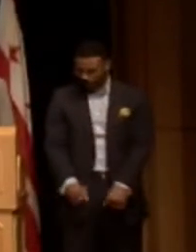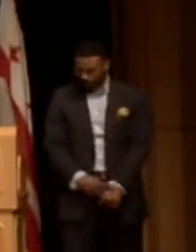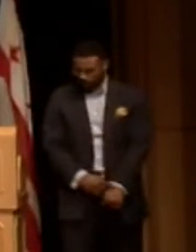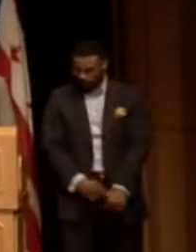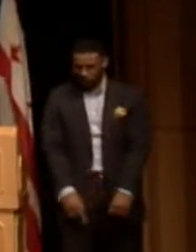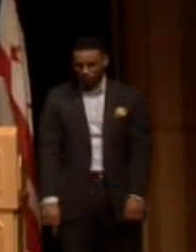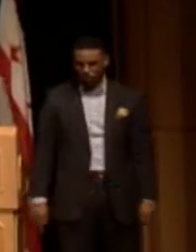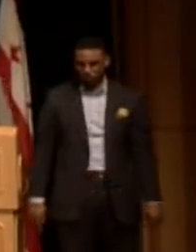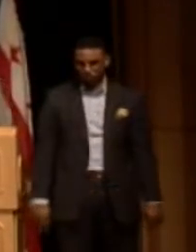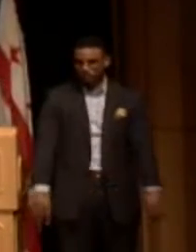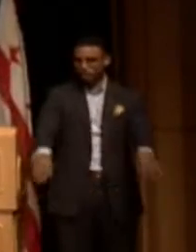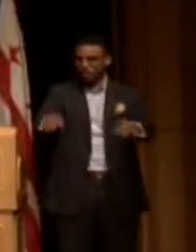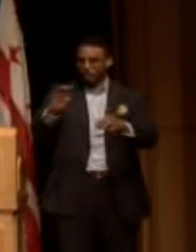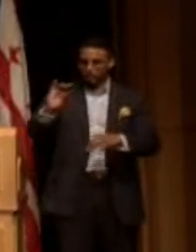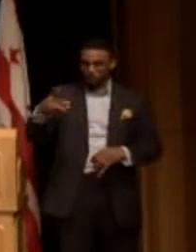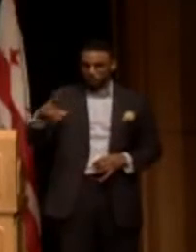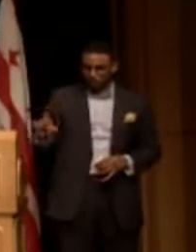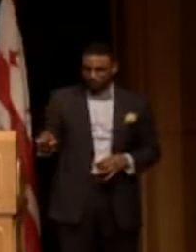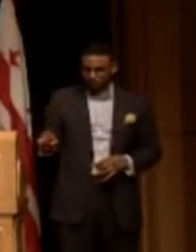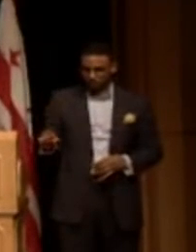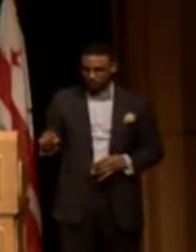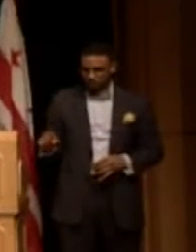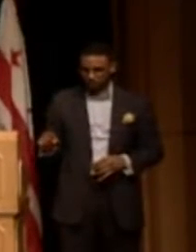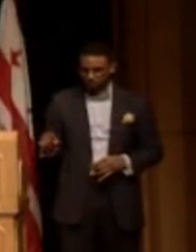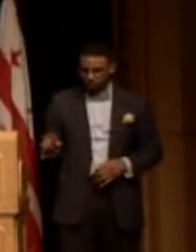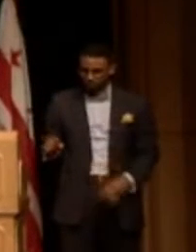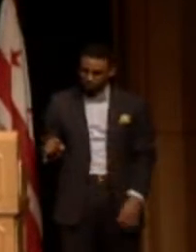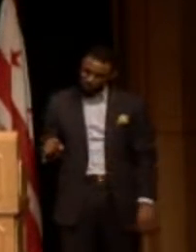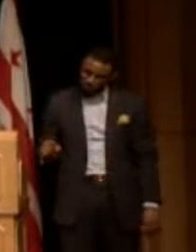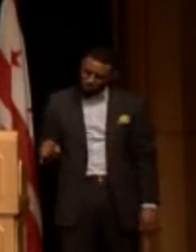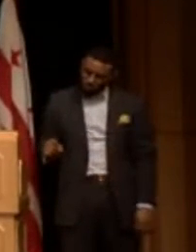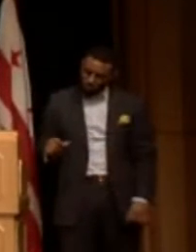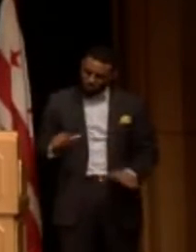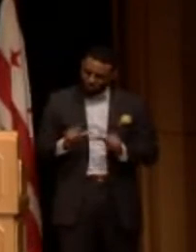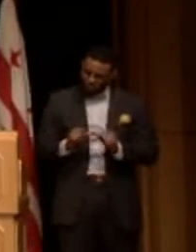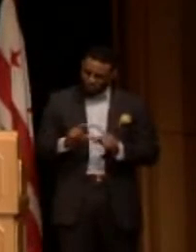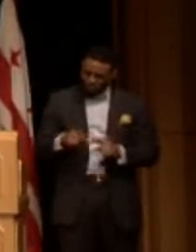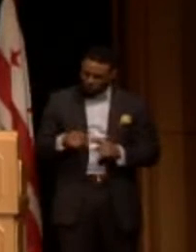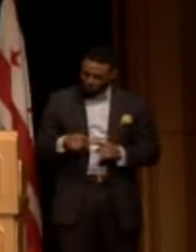DGS WILL HOST A MONTHLY SHARK TANK STYLE COMPETITION.